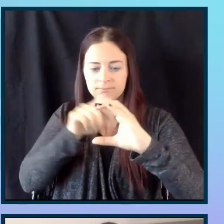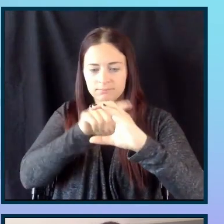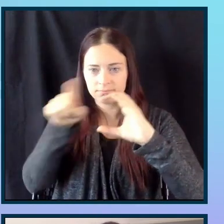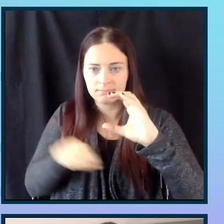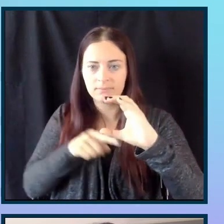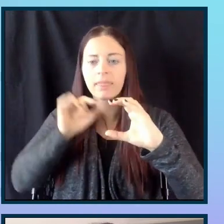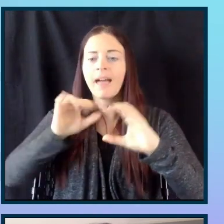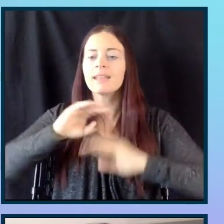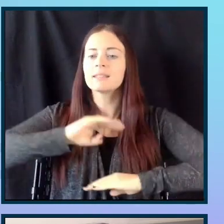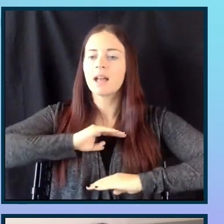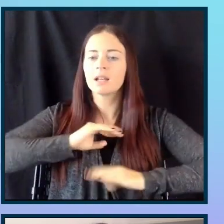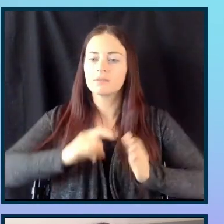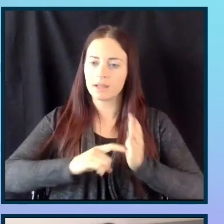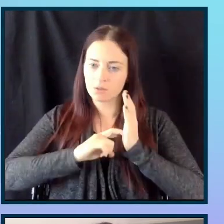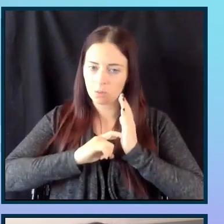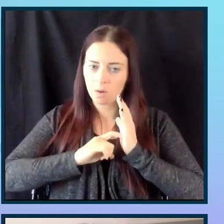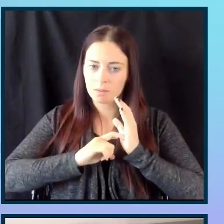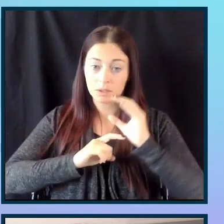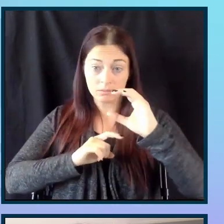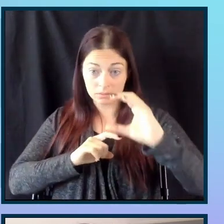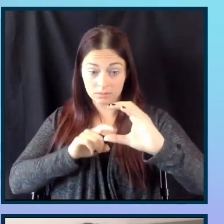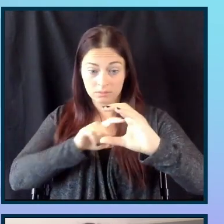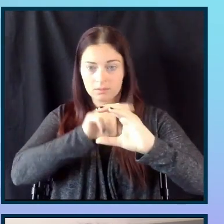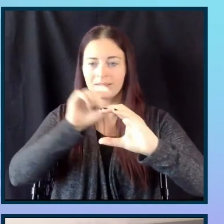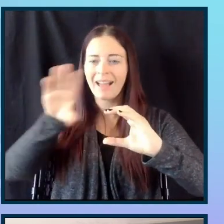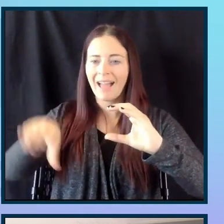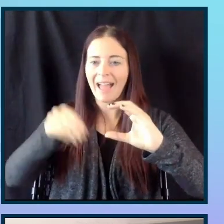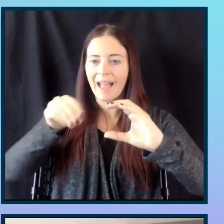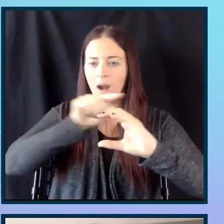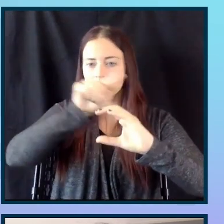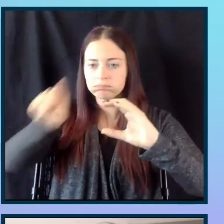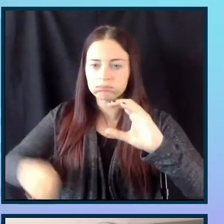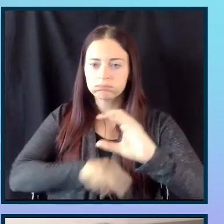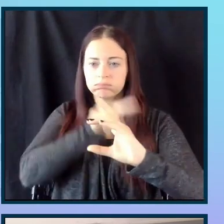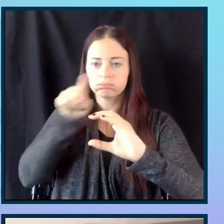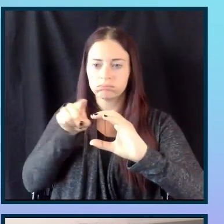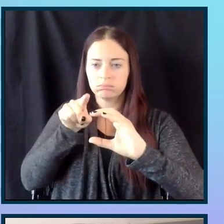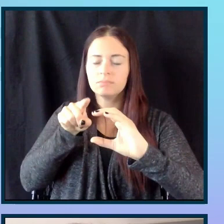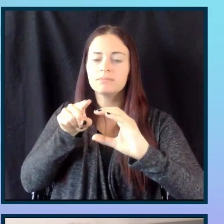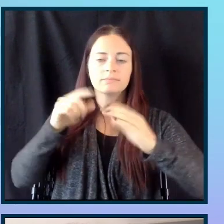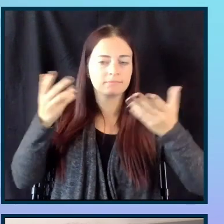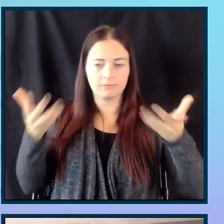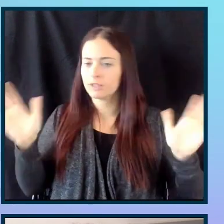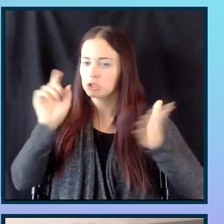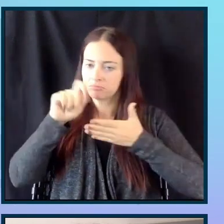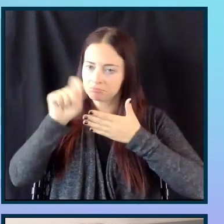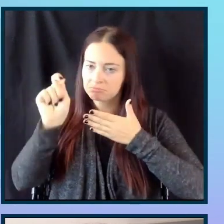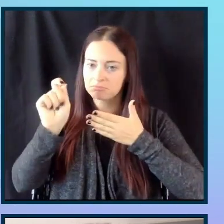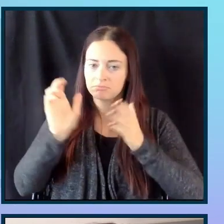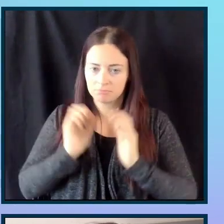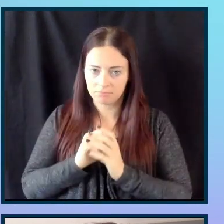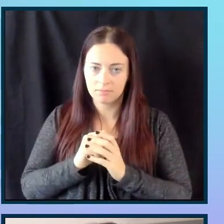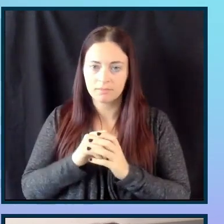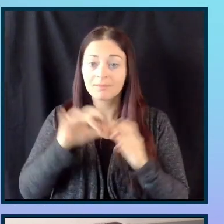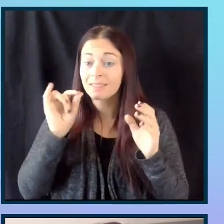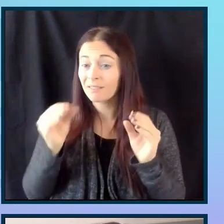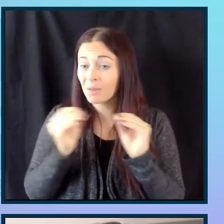Just draw a thing around the thing that has focus, done. If you're gonna get more complicated, Deque loves to do this.